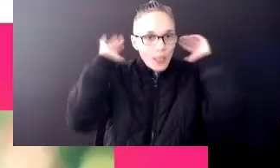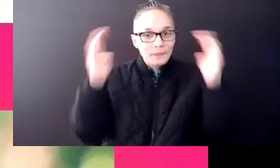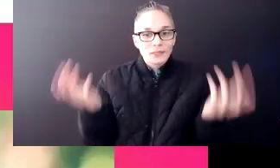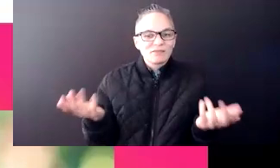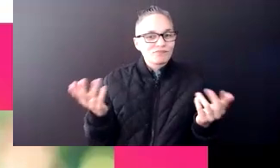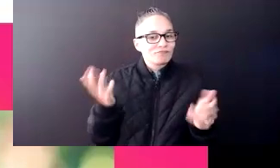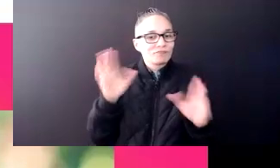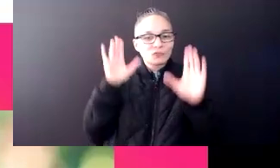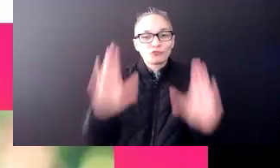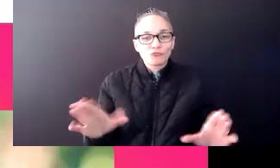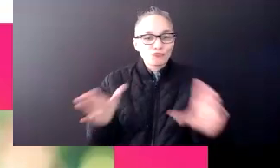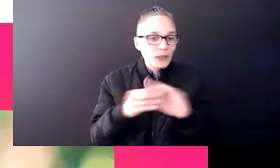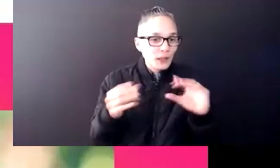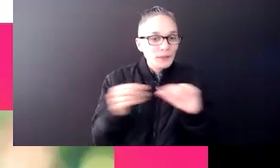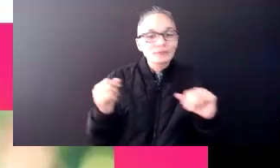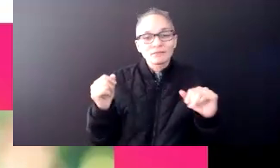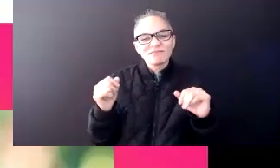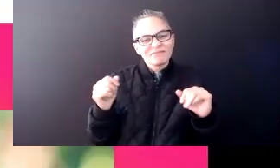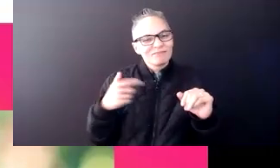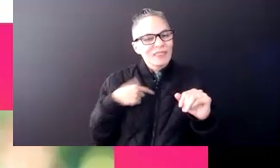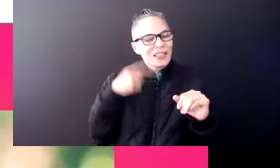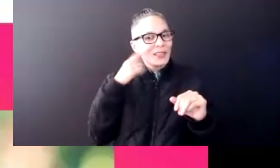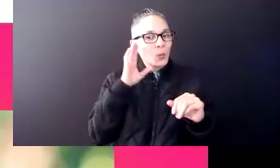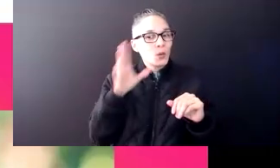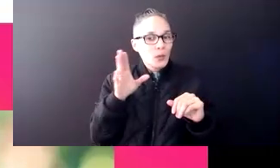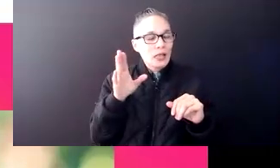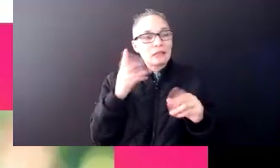I think we're going to get to it today. Yeah.